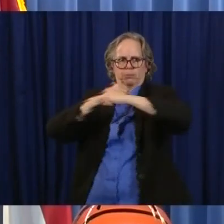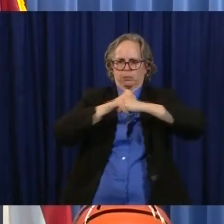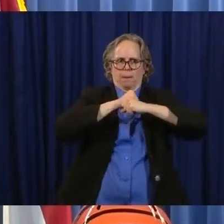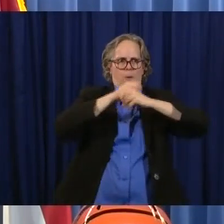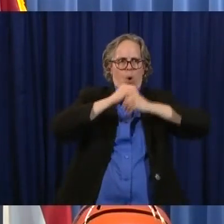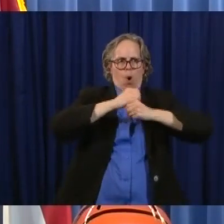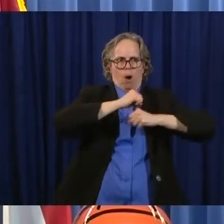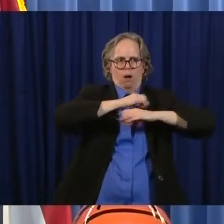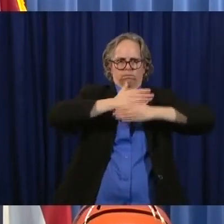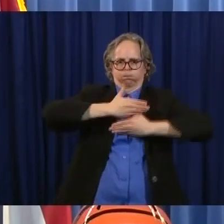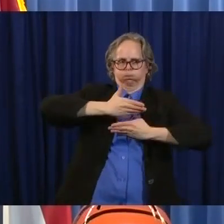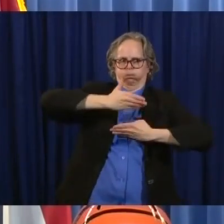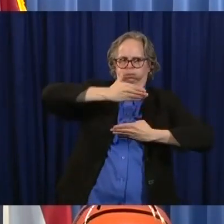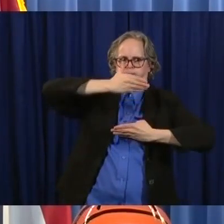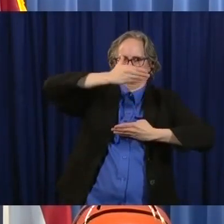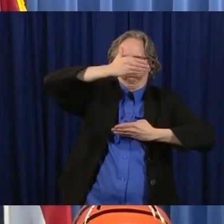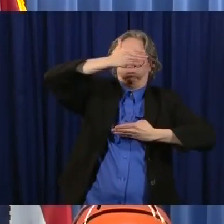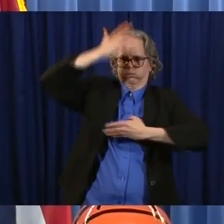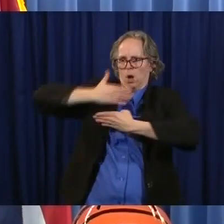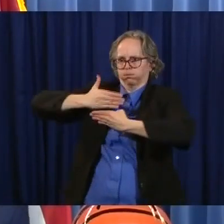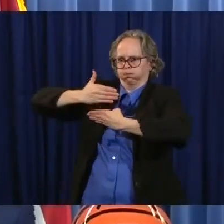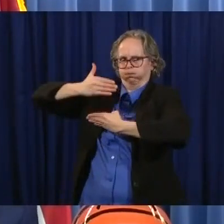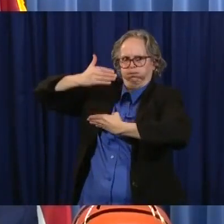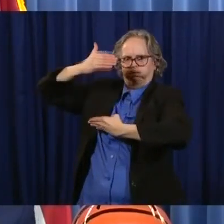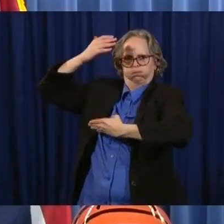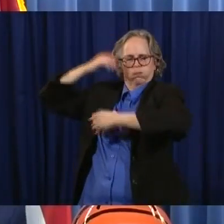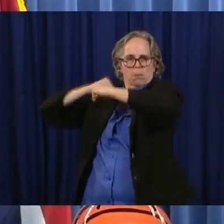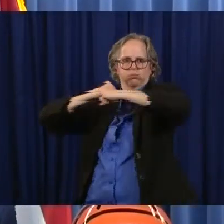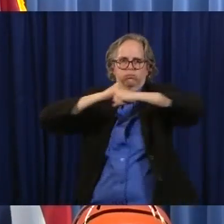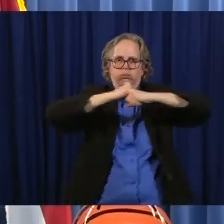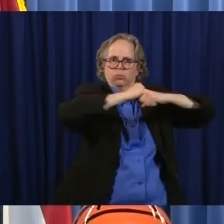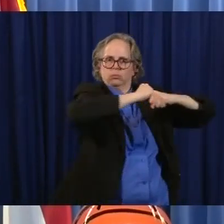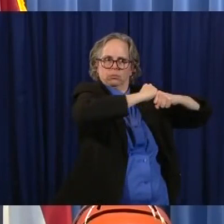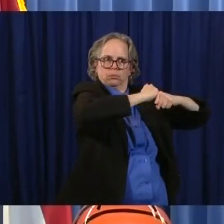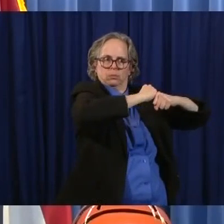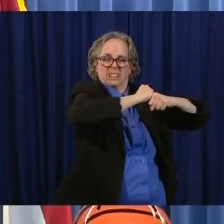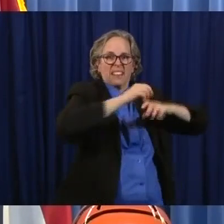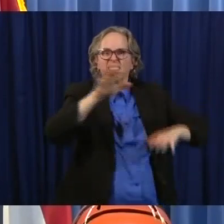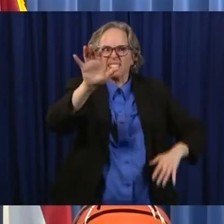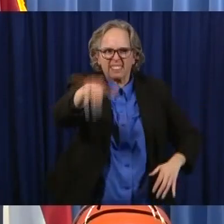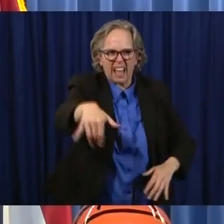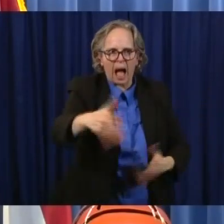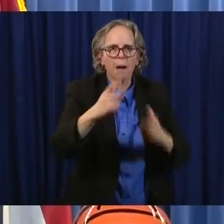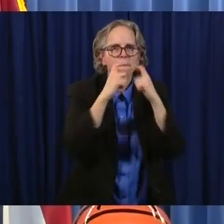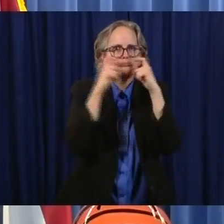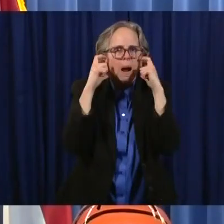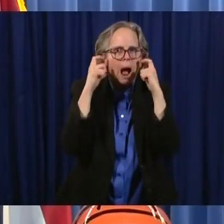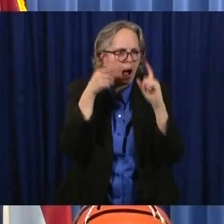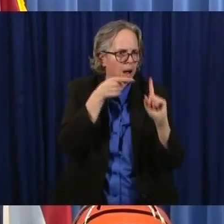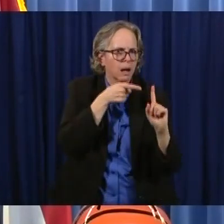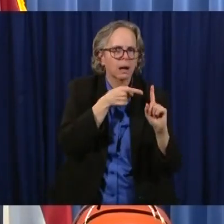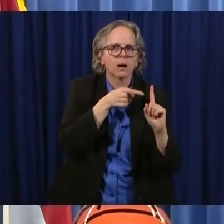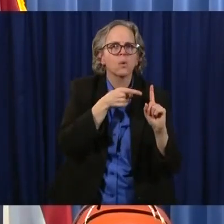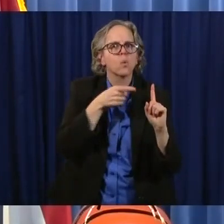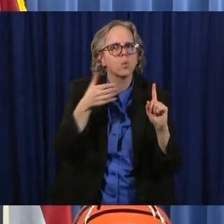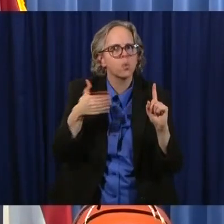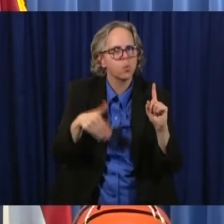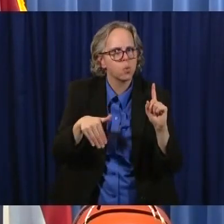YOU'RE TOUCHING YOUR FACE OR TOUCHING YOUR PHONE AND THEN BRING IT TO YOUR FACE. AND SO ON. IF YOU THINK MORE ABOUT WHAT ACTIONS YOU ARE DOING, THEN YOU